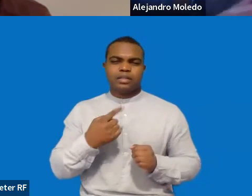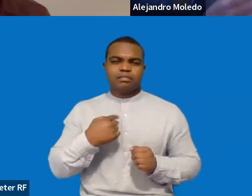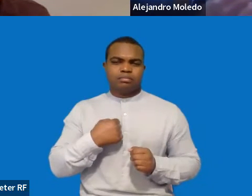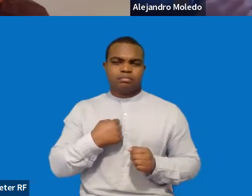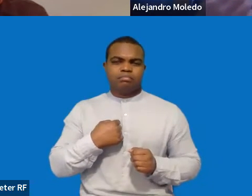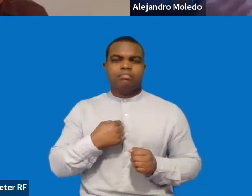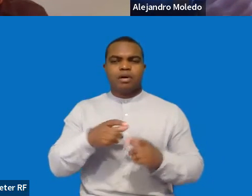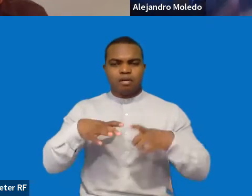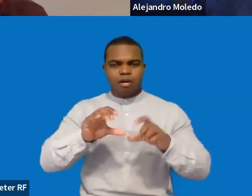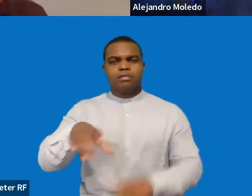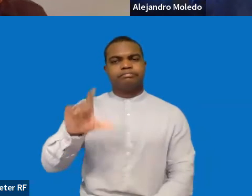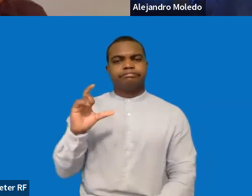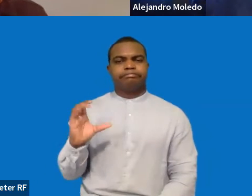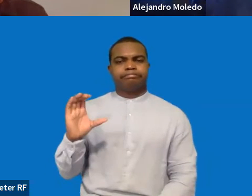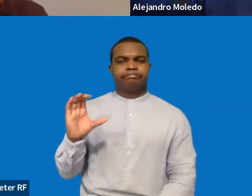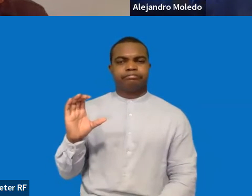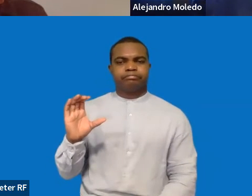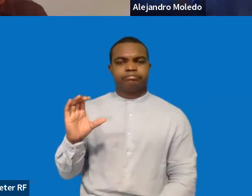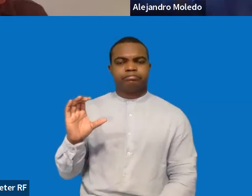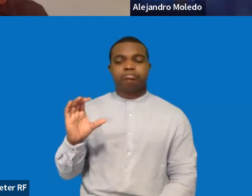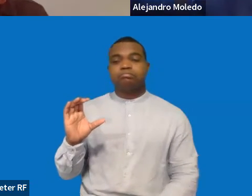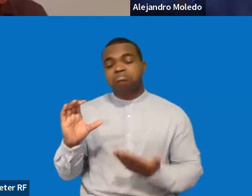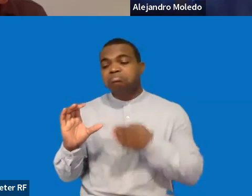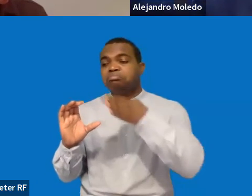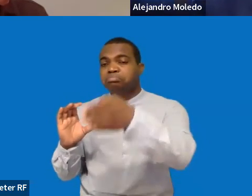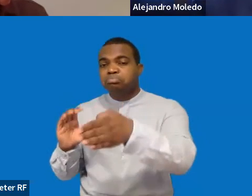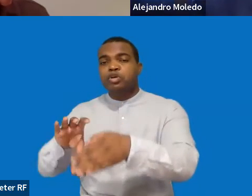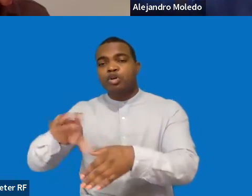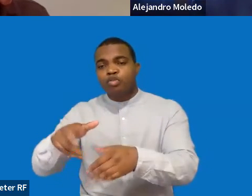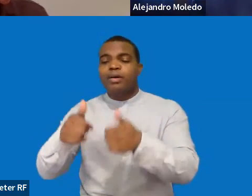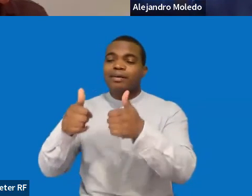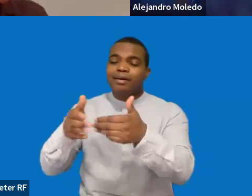where, once you go through the disability assessment there,